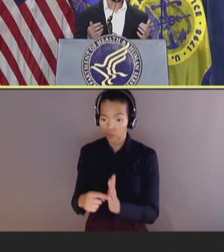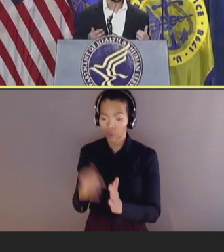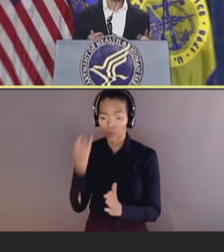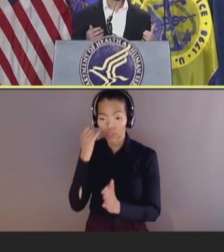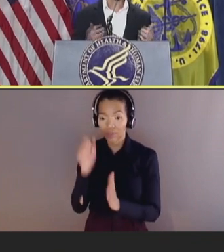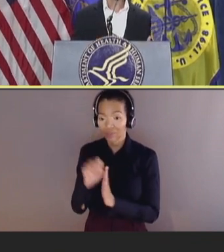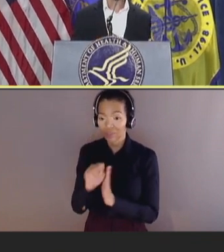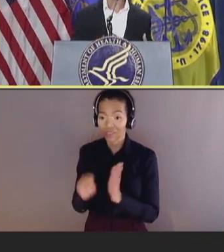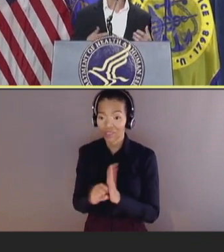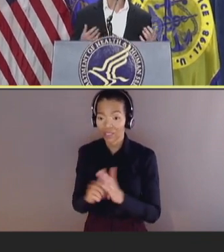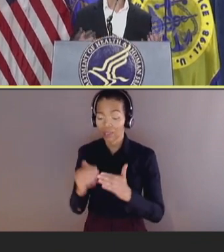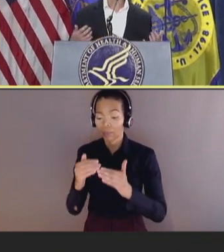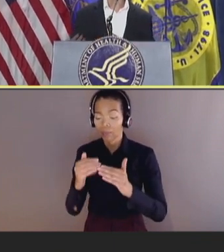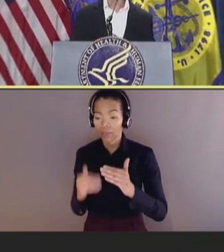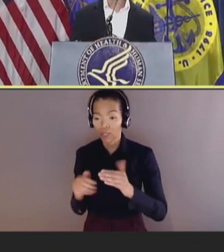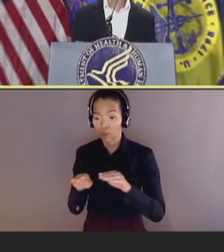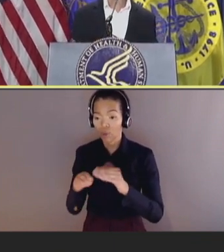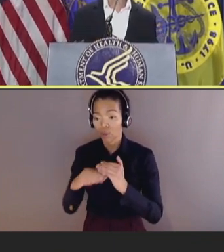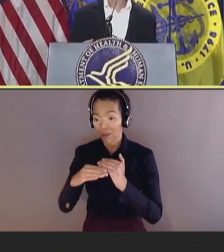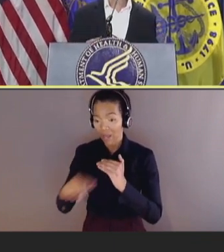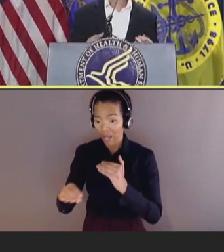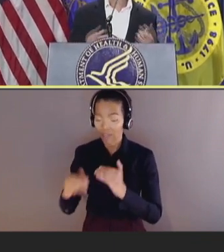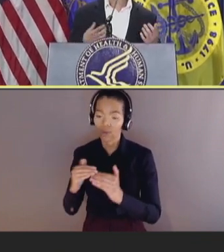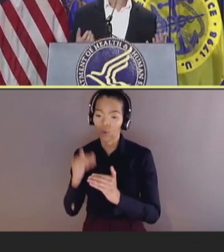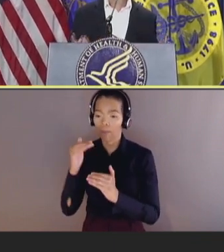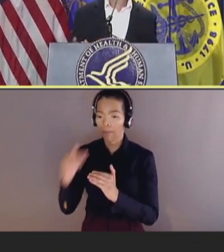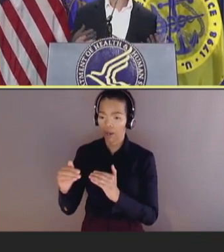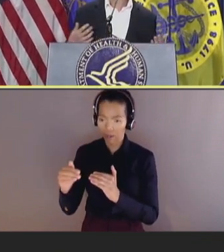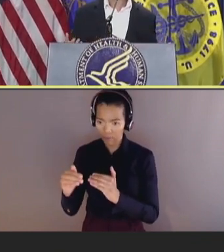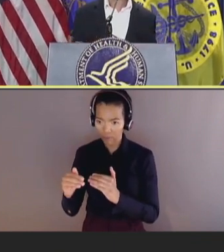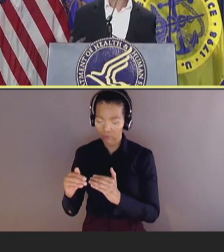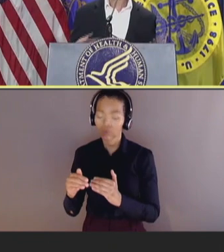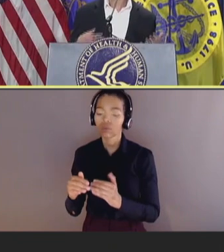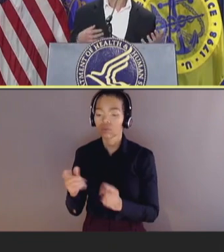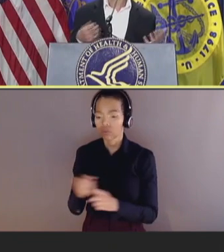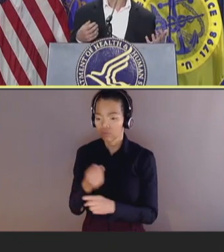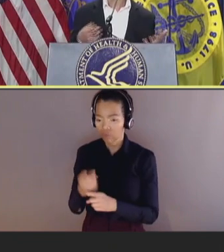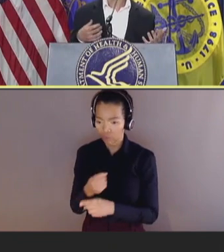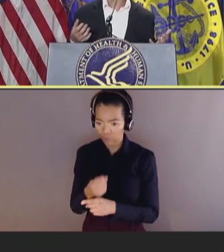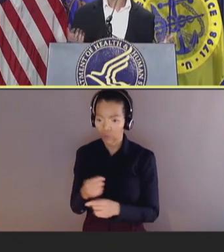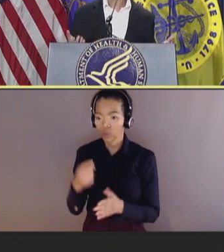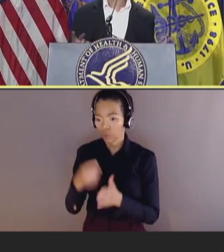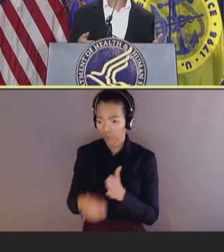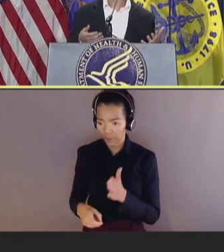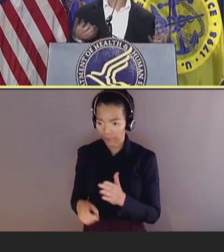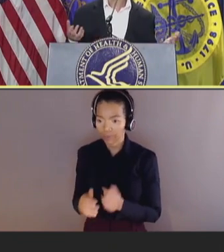at, or above a benchmarked rate. And this is important because you have to assess payment